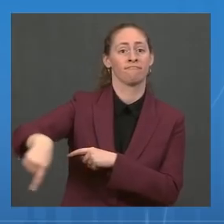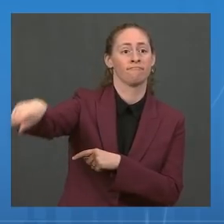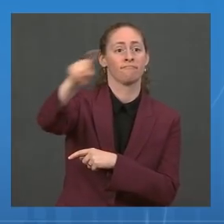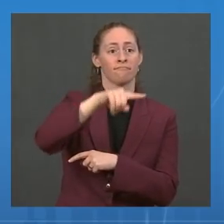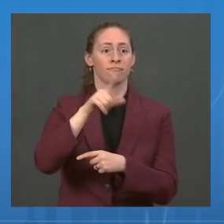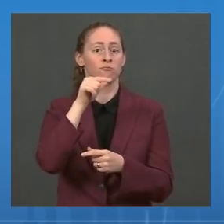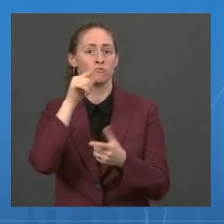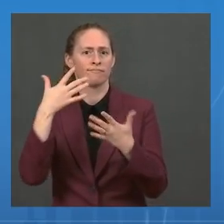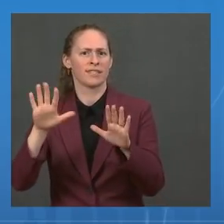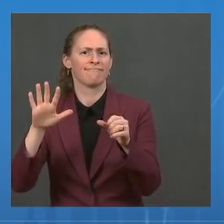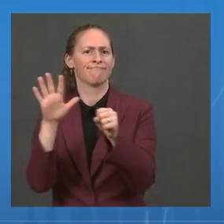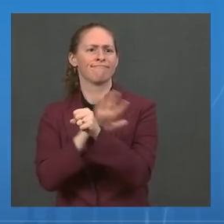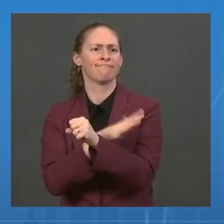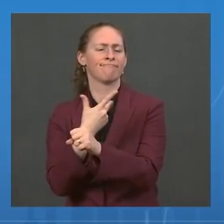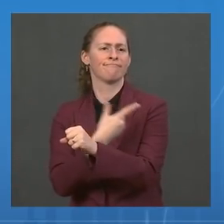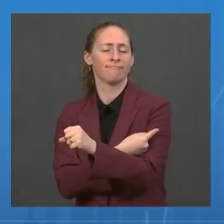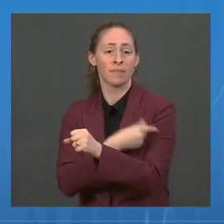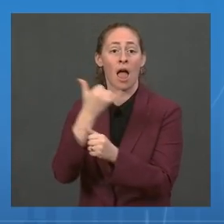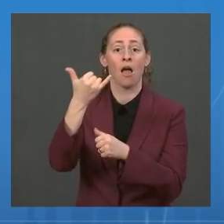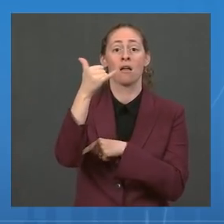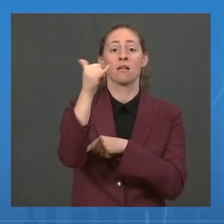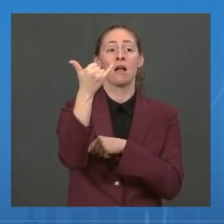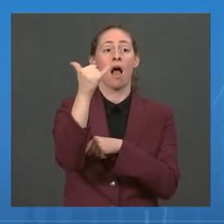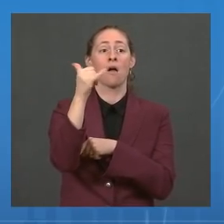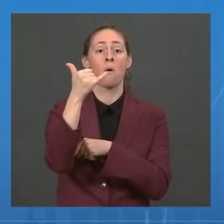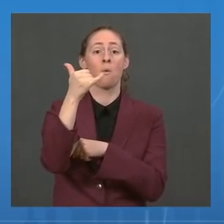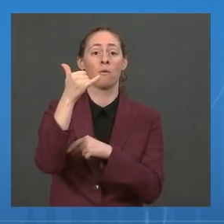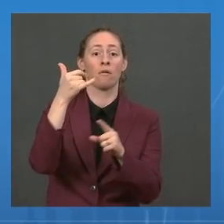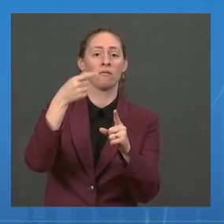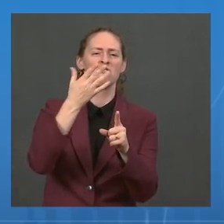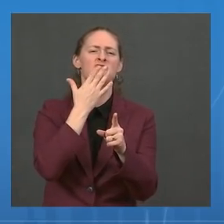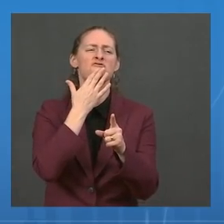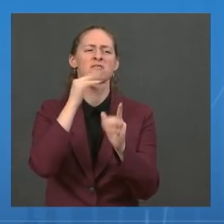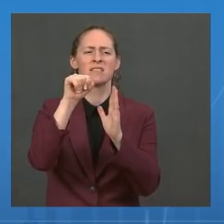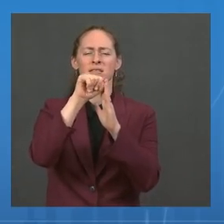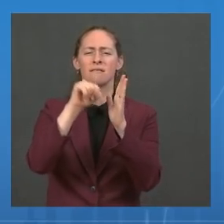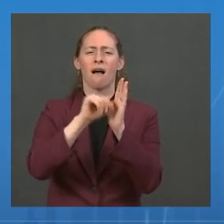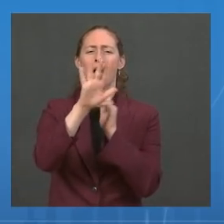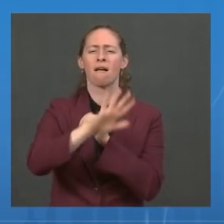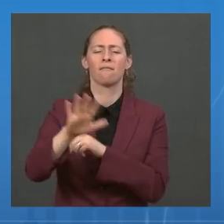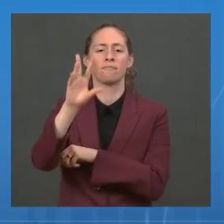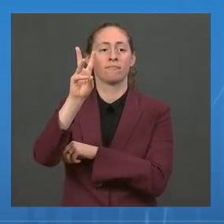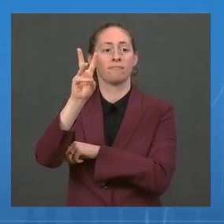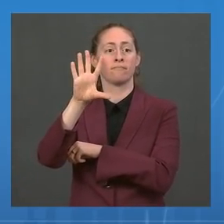In yellow, those states with between 55 and 65 percent of their population fully vaccinated.